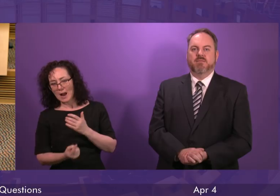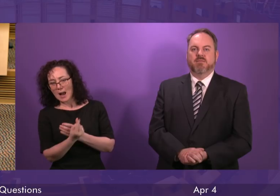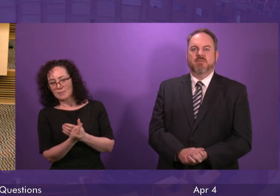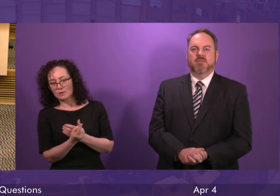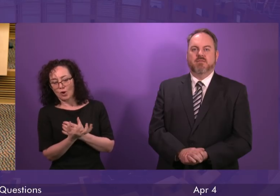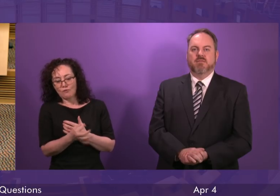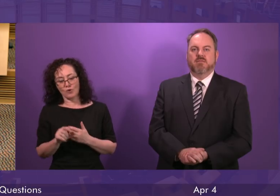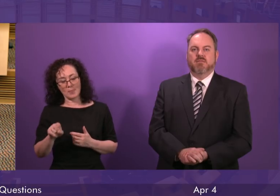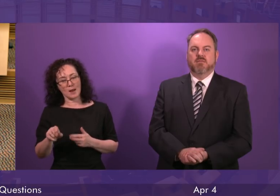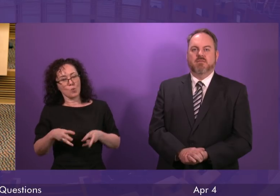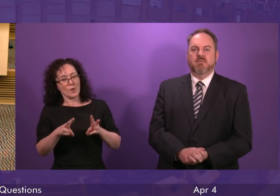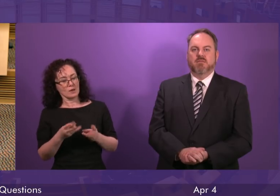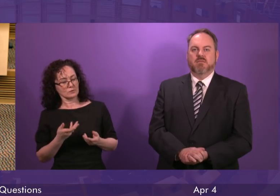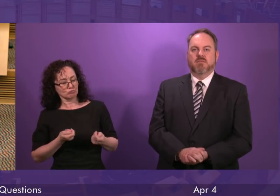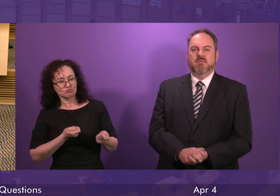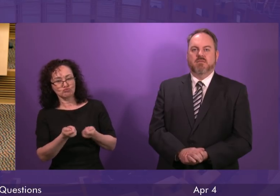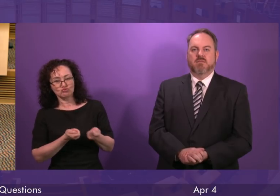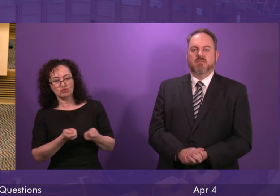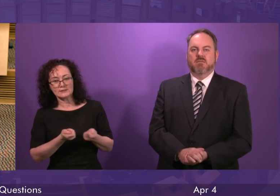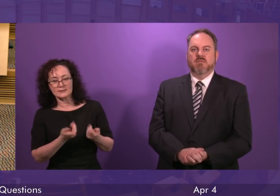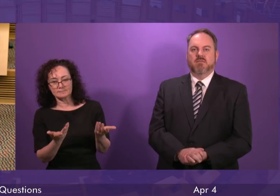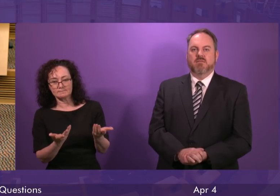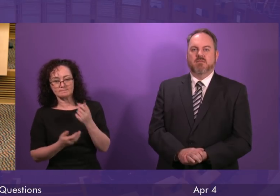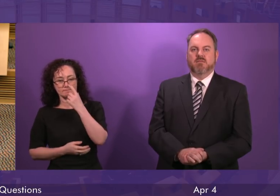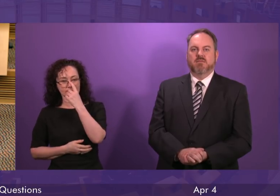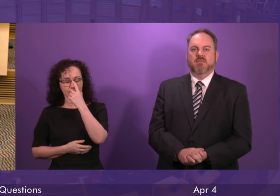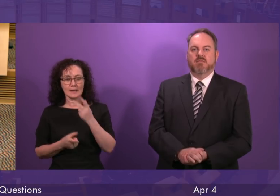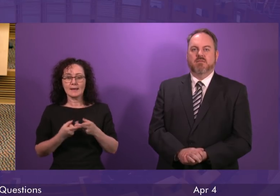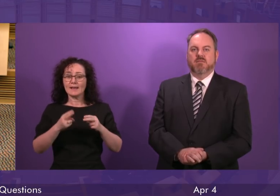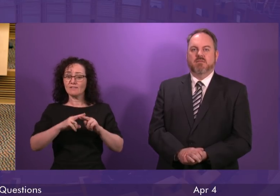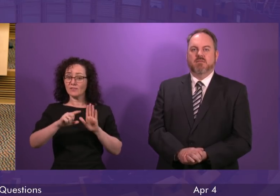approach. The group has made it clear that any risk to patients of a negative impact